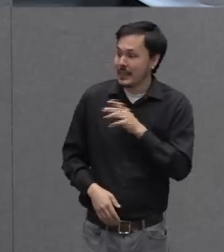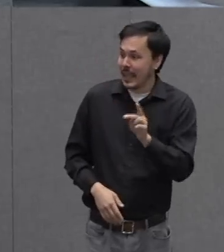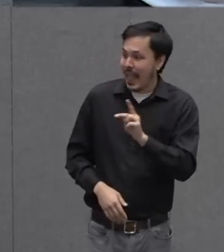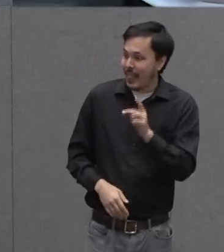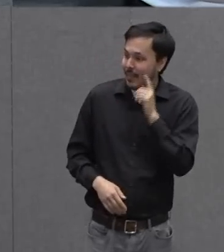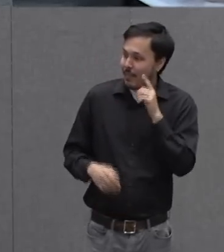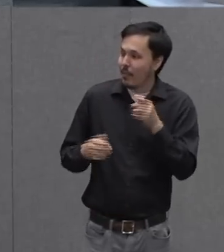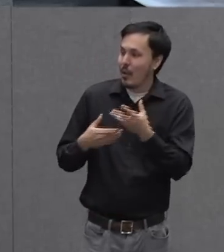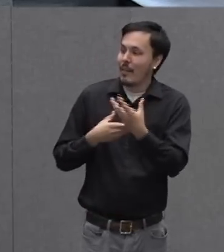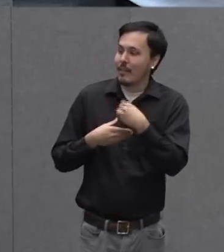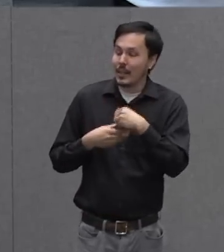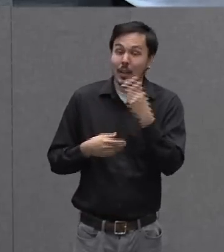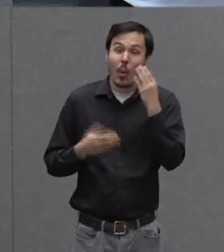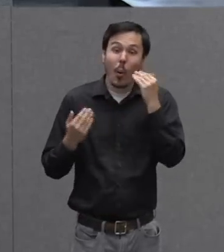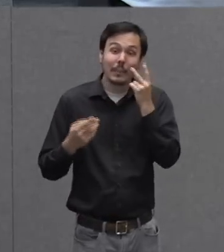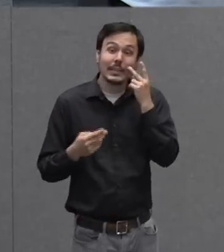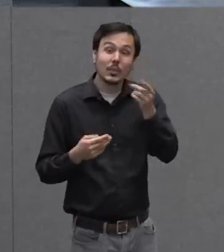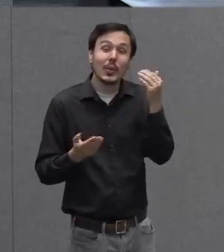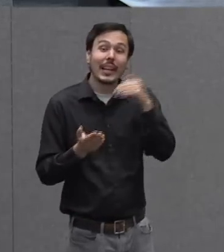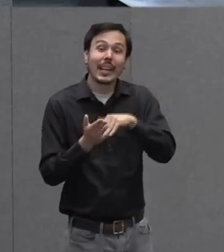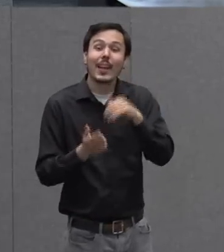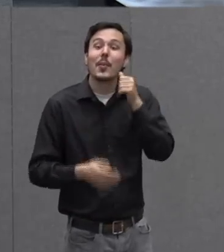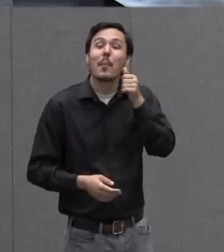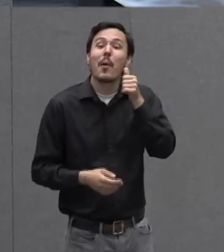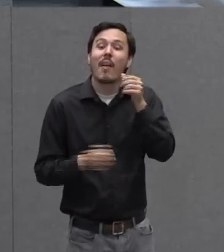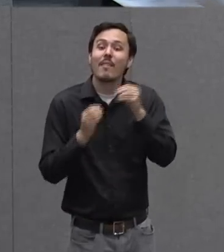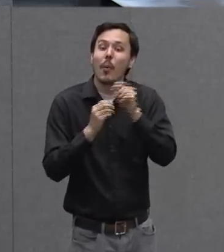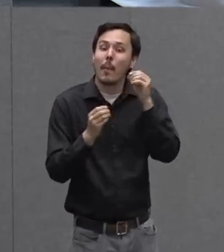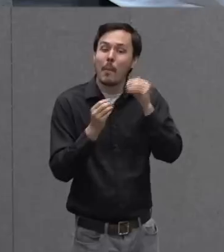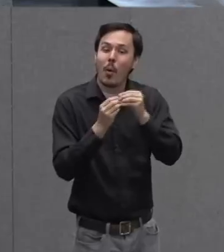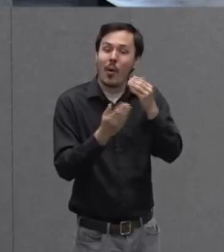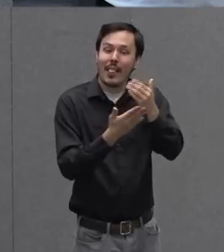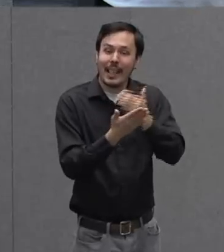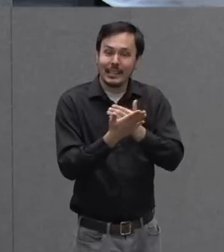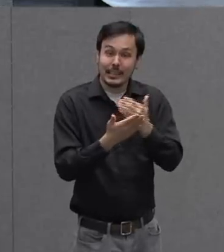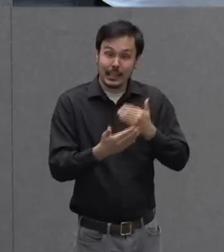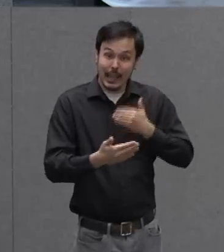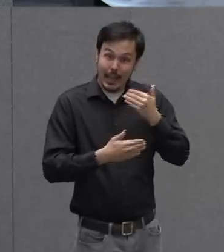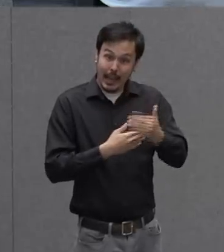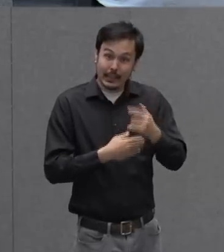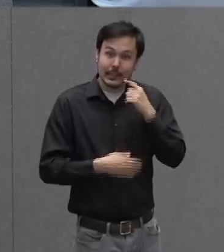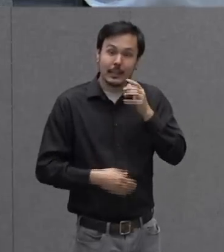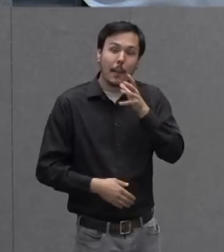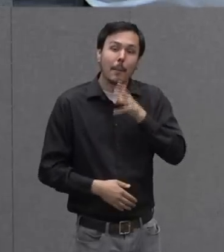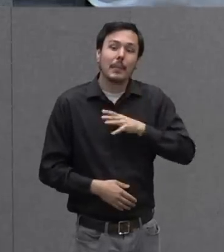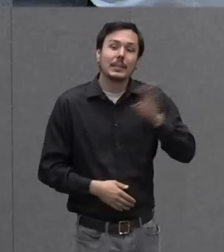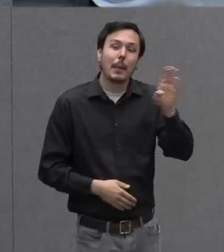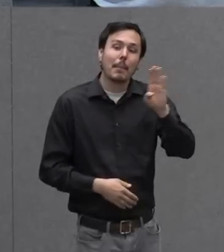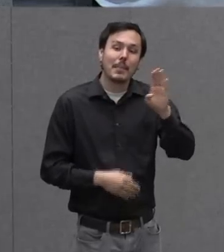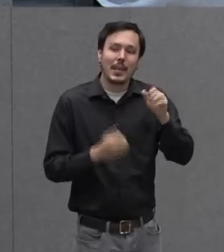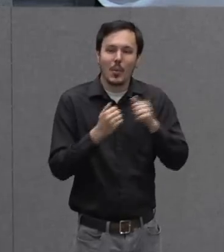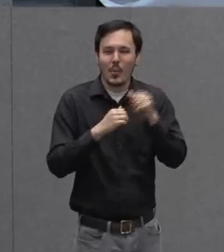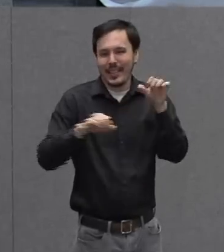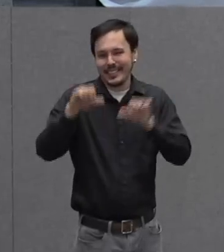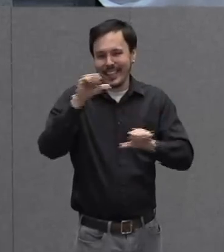We hope to see you again tomorrow for some more lessons. Up next is Miss B with some fun science. Have a great day.